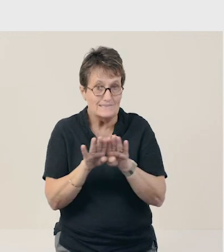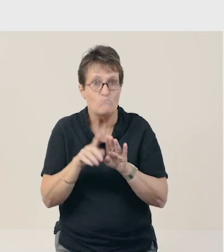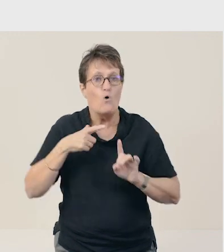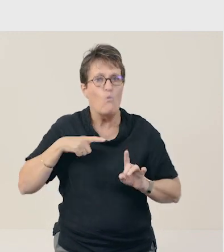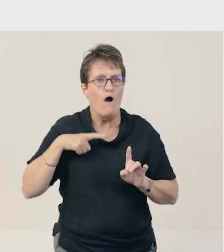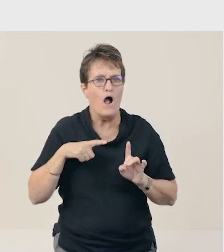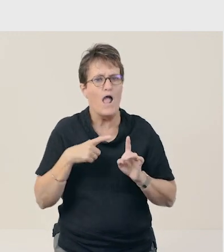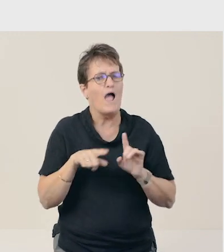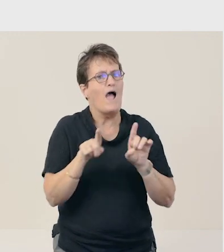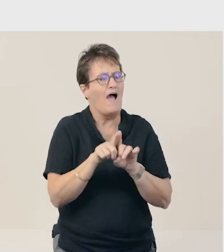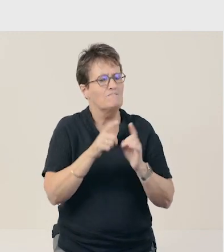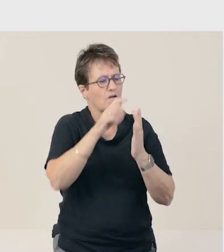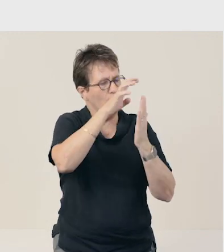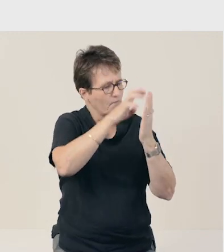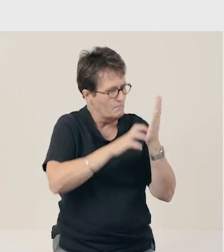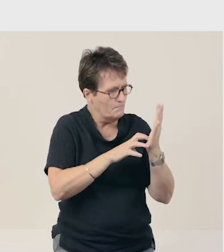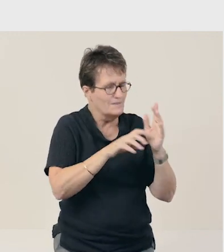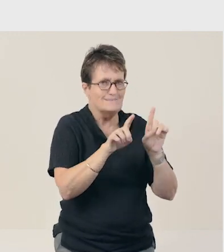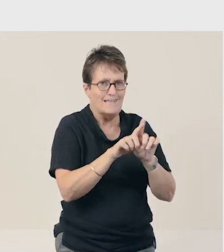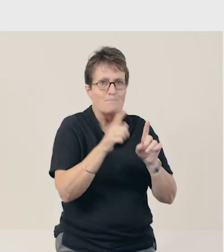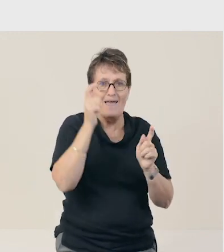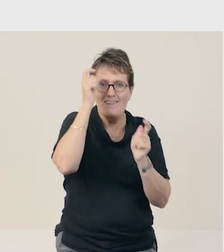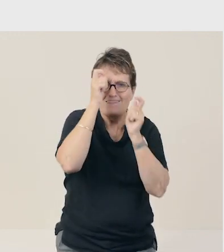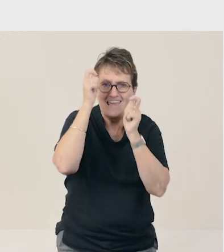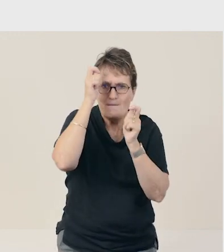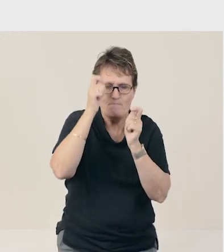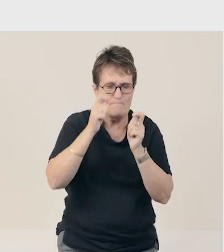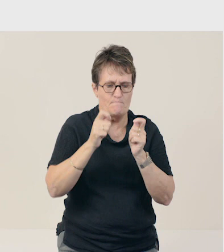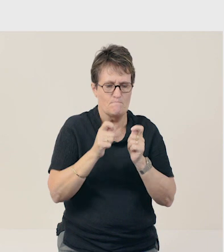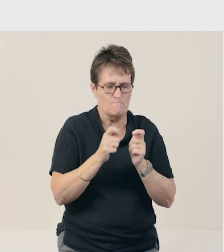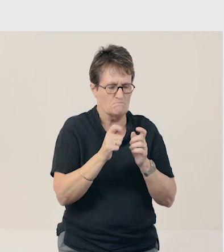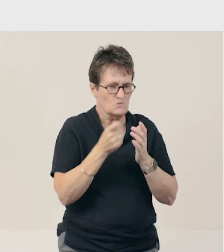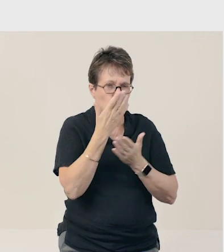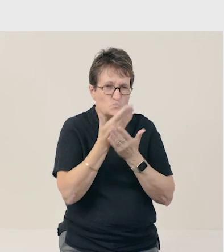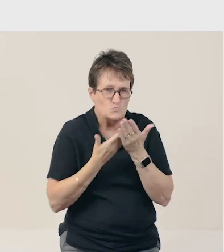which include things like themes, plots, characters, and settings.